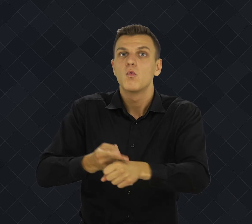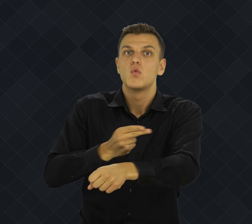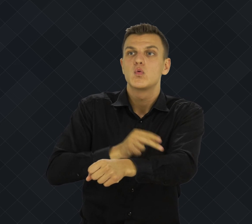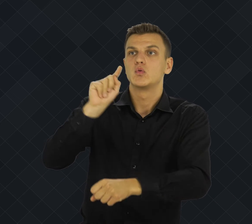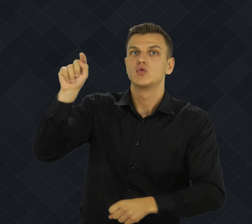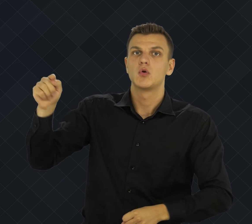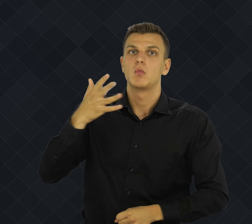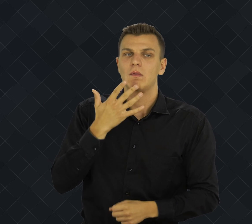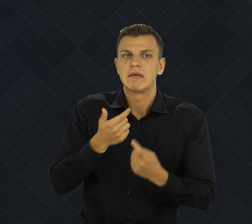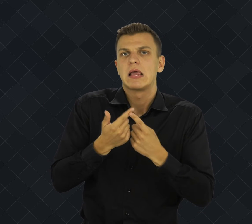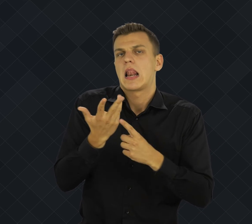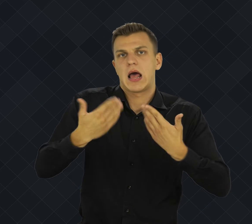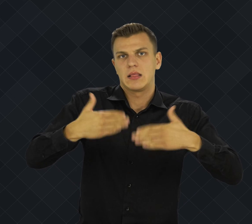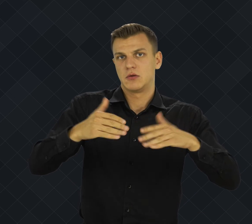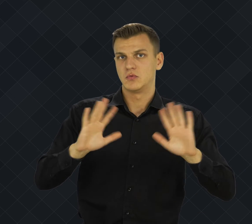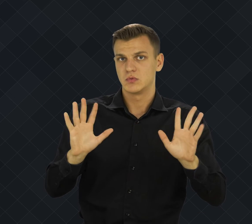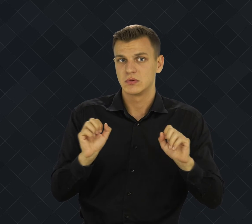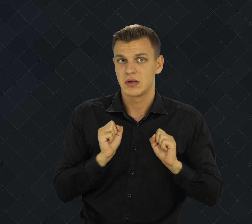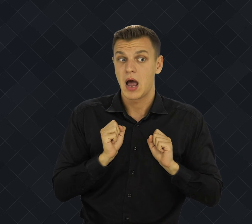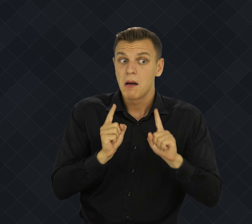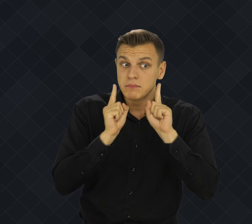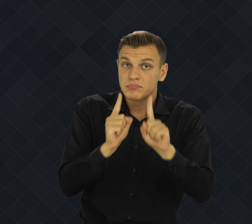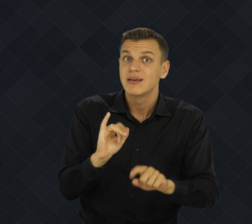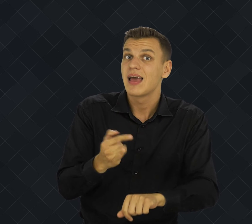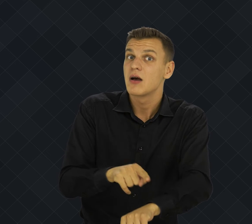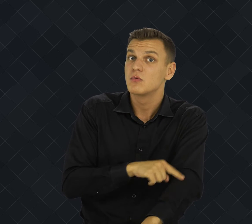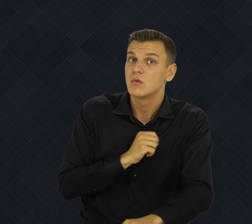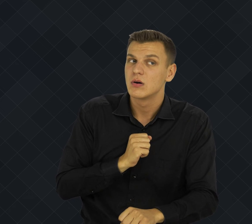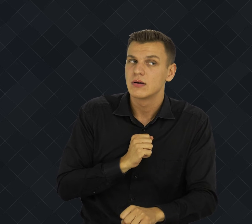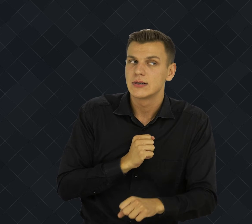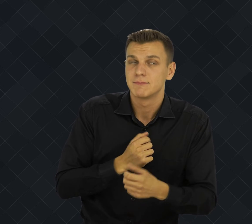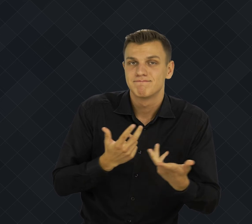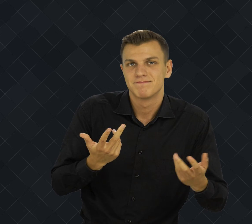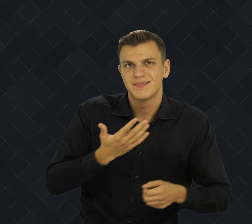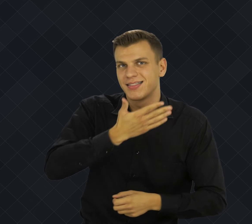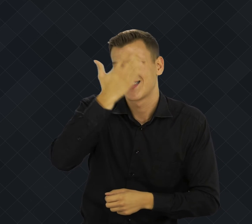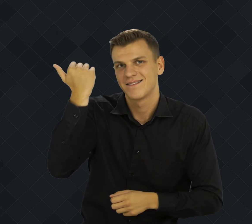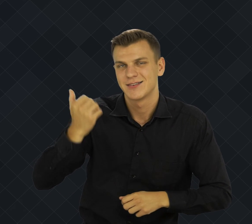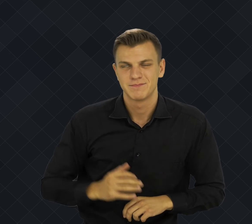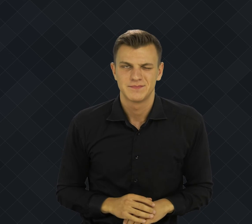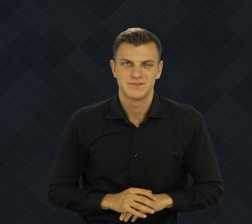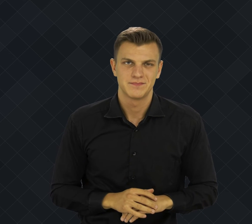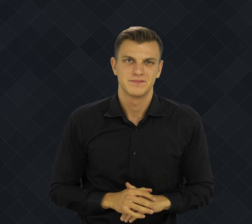A few days, they say. However, it is not clear how interpret these few days.